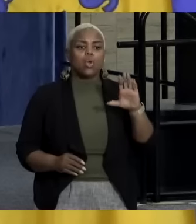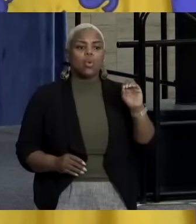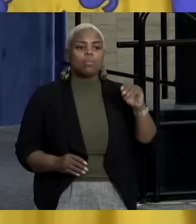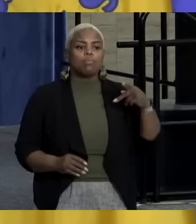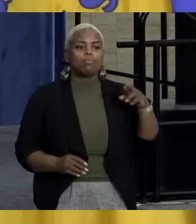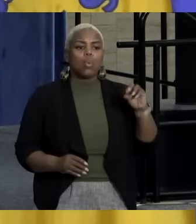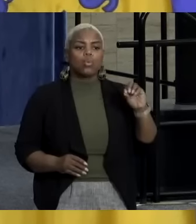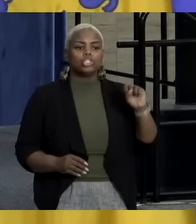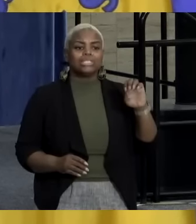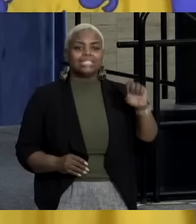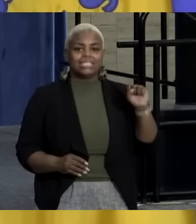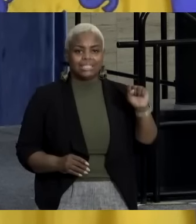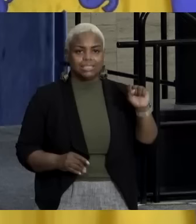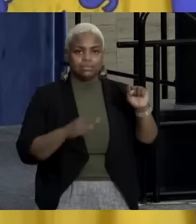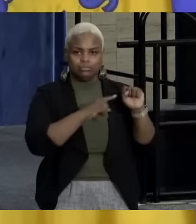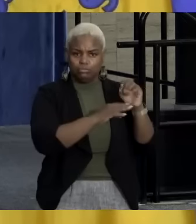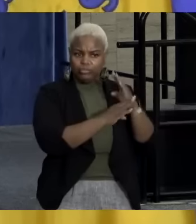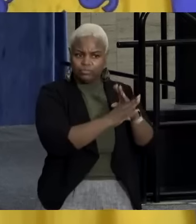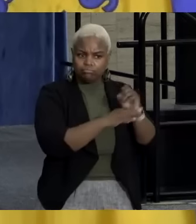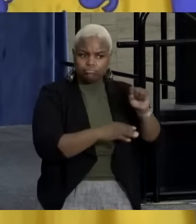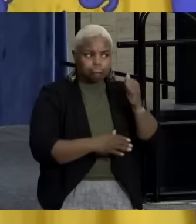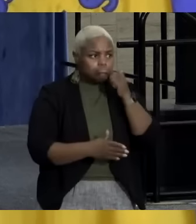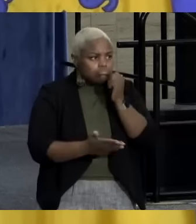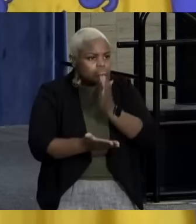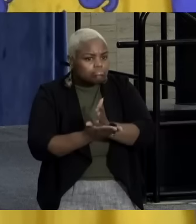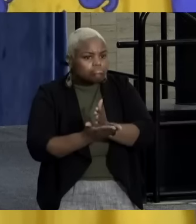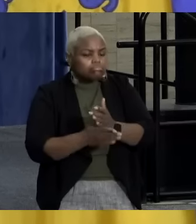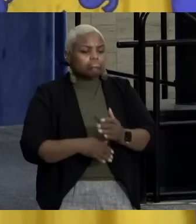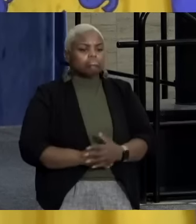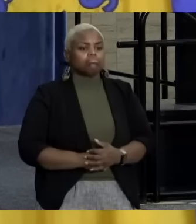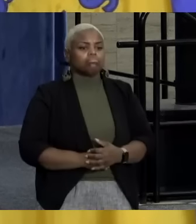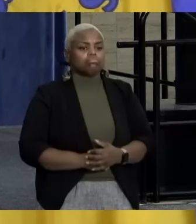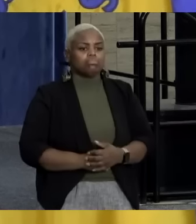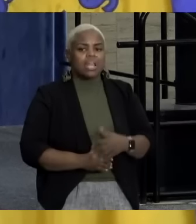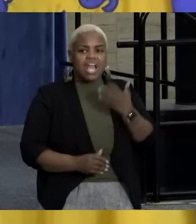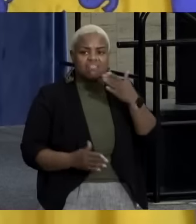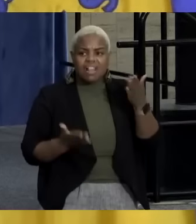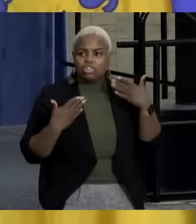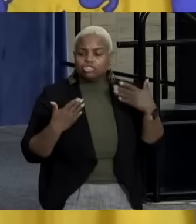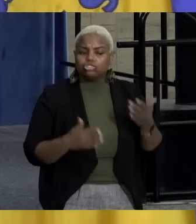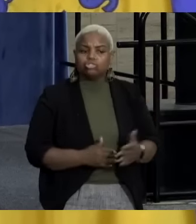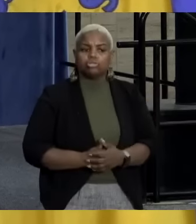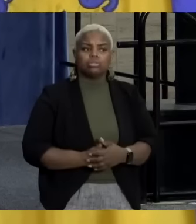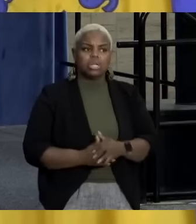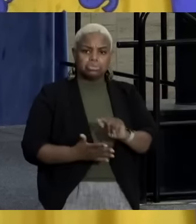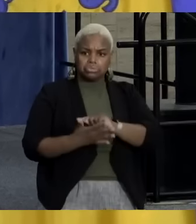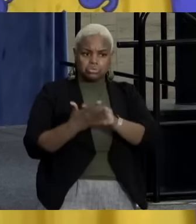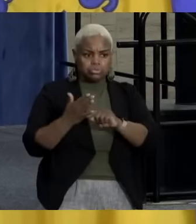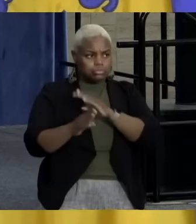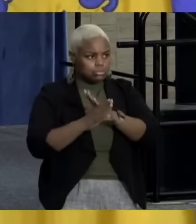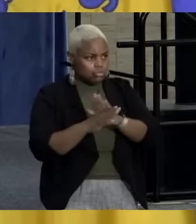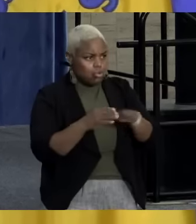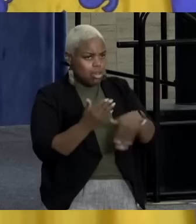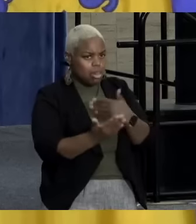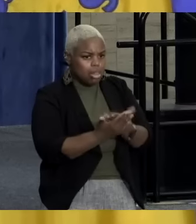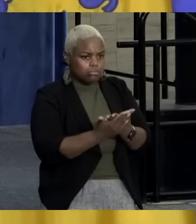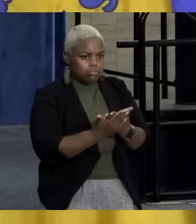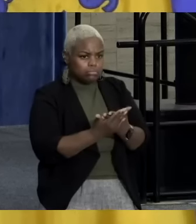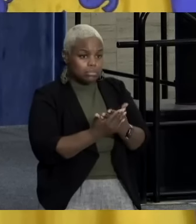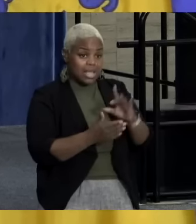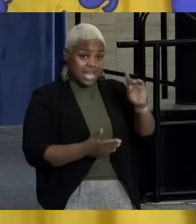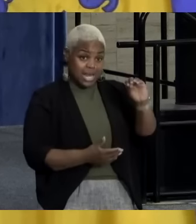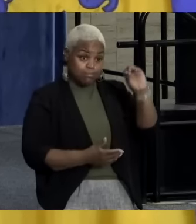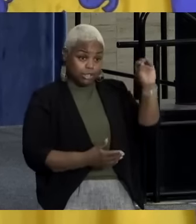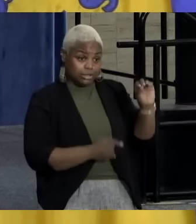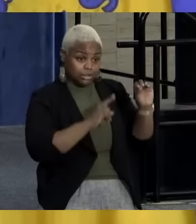menopause. And while 80 percent will experience symptoms, only 5 percent will receive treatment.